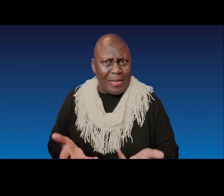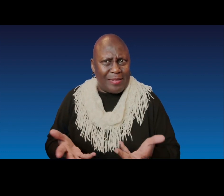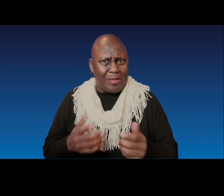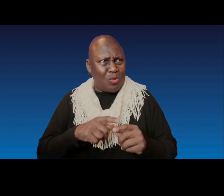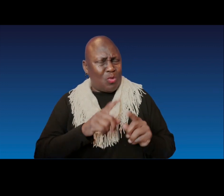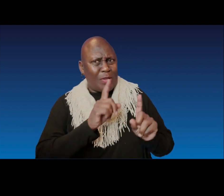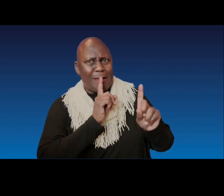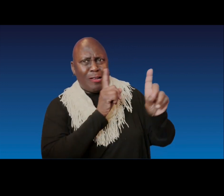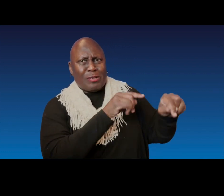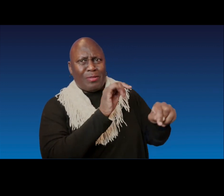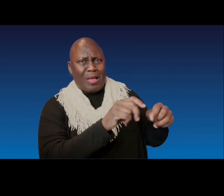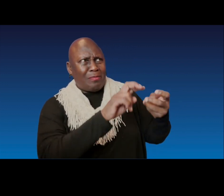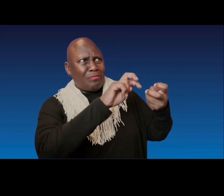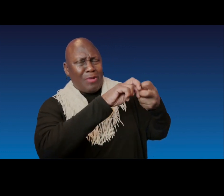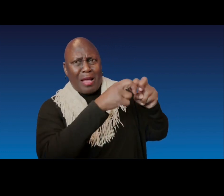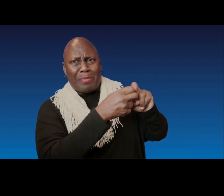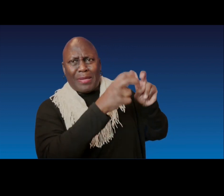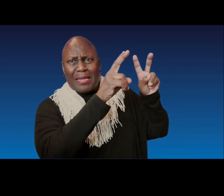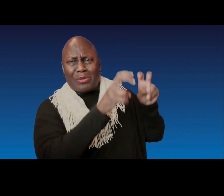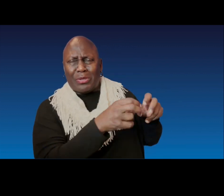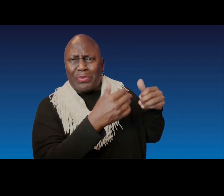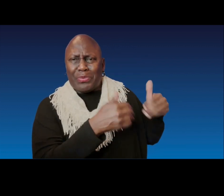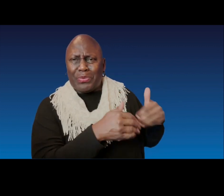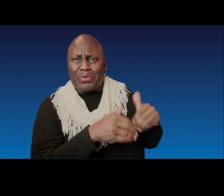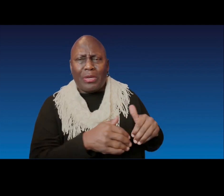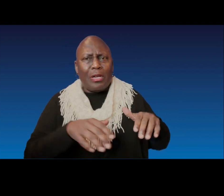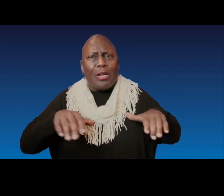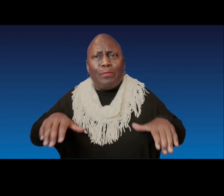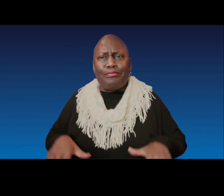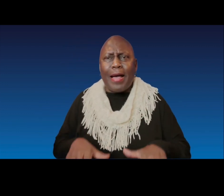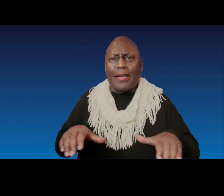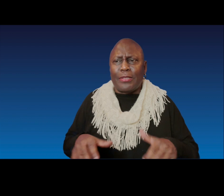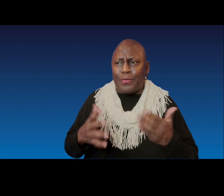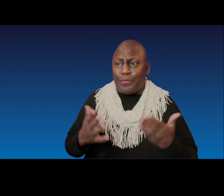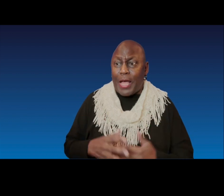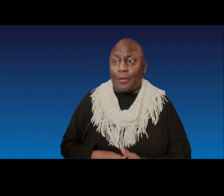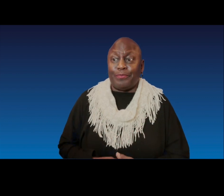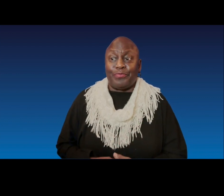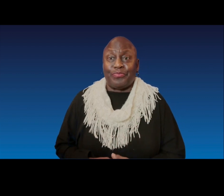How can we be present to answer these questions and significant issues?